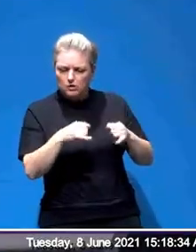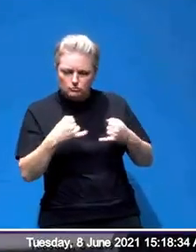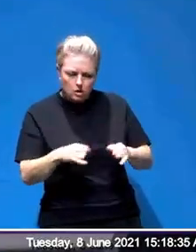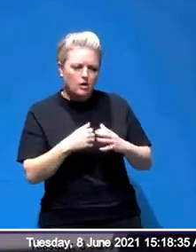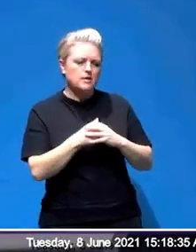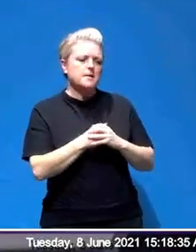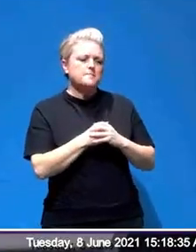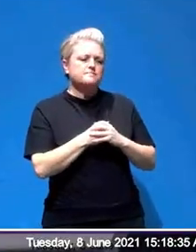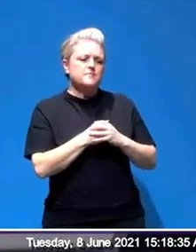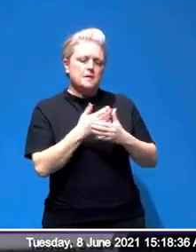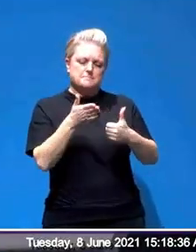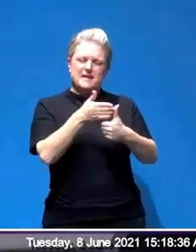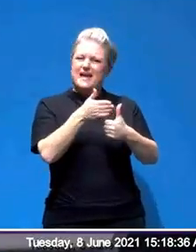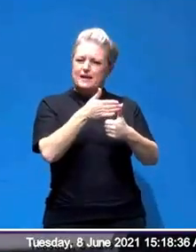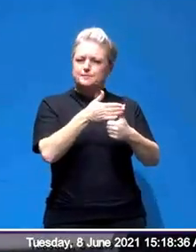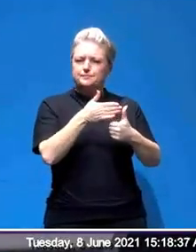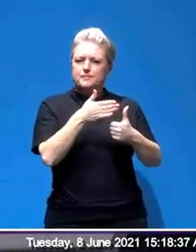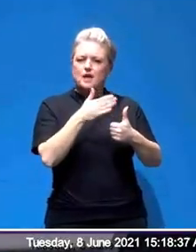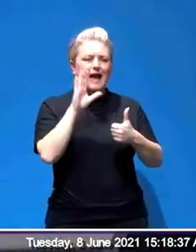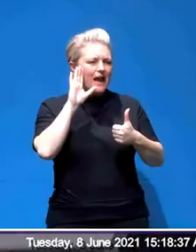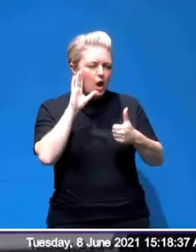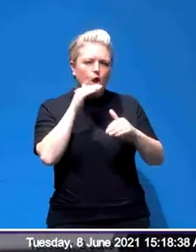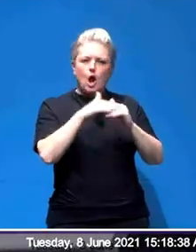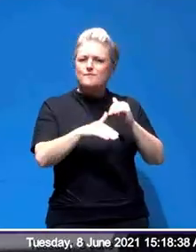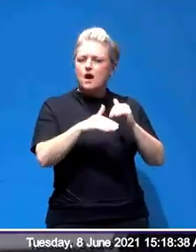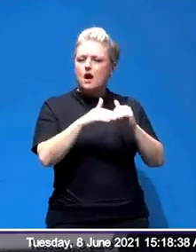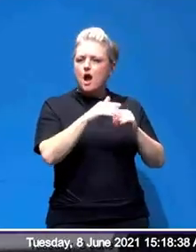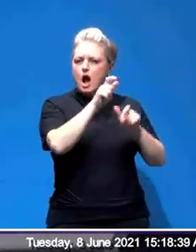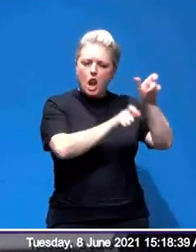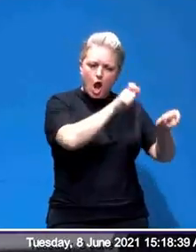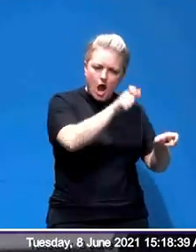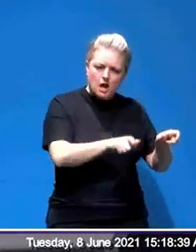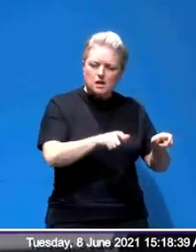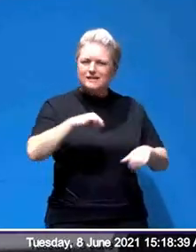staff culture issues and just a general feeling